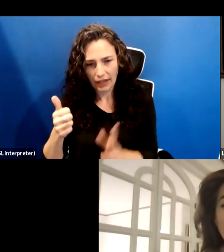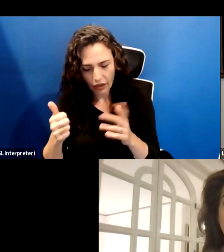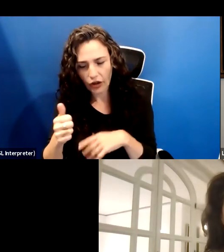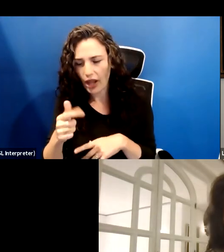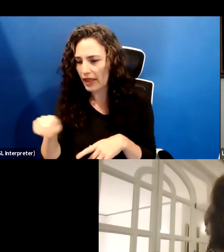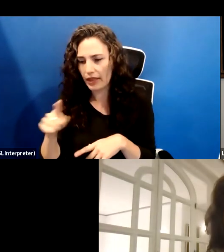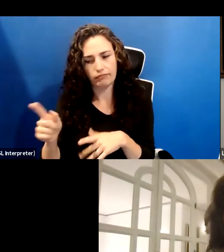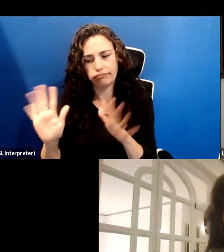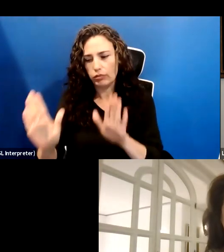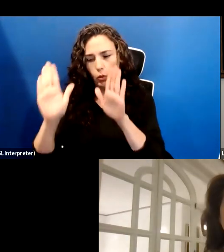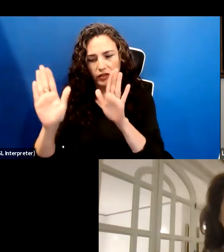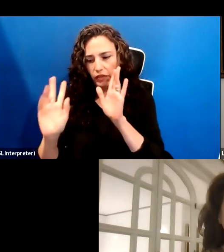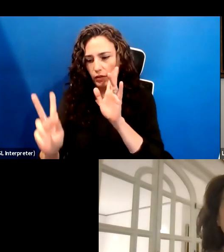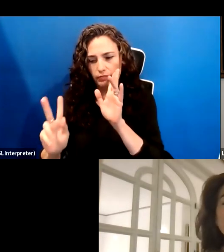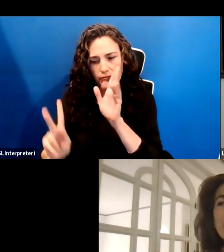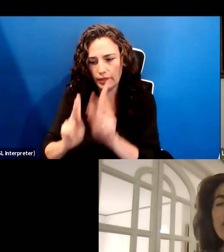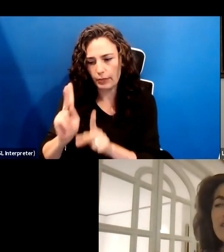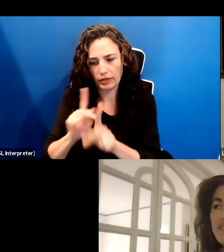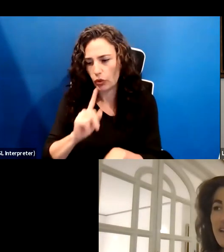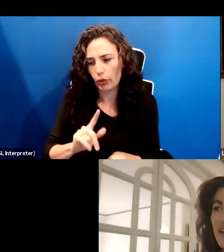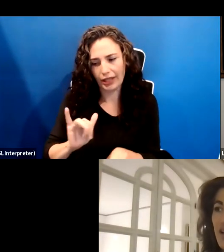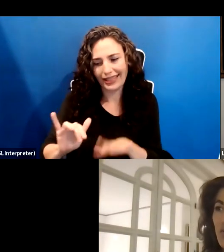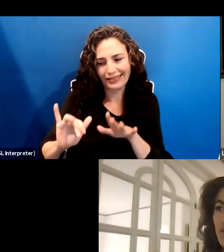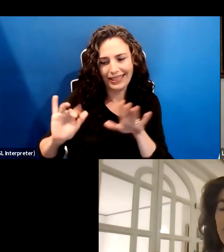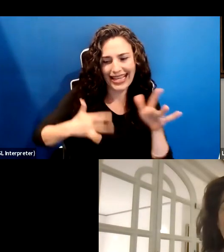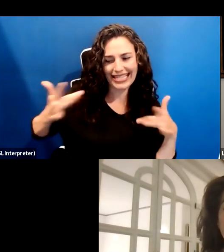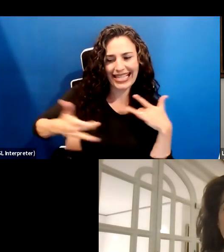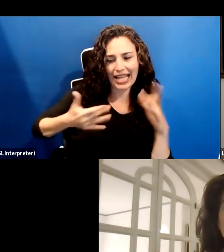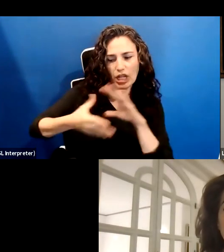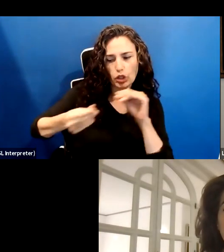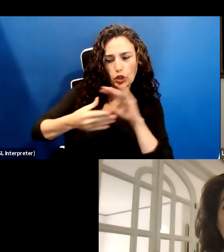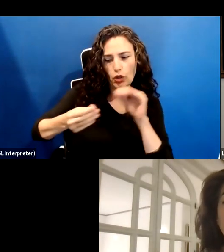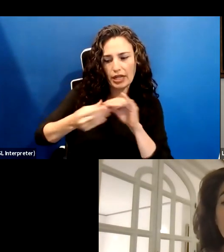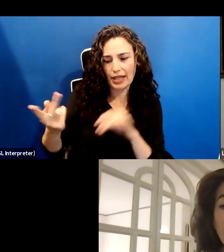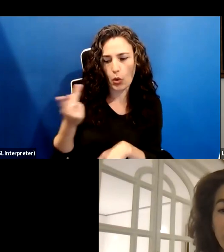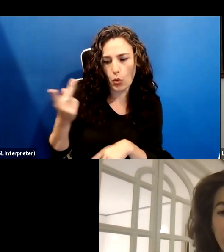So, really the most exciting stories that we've found are films that are unfolding,